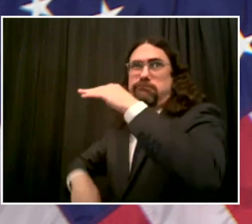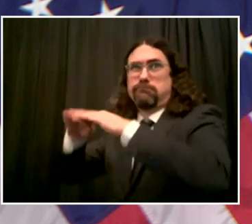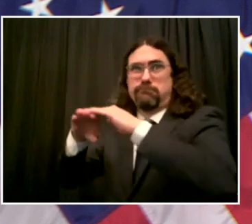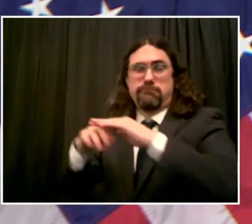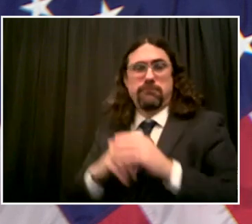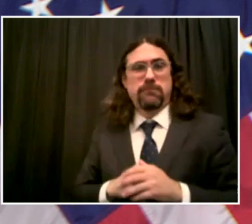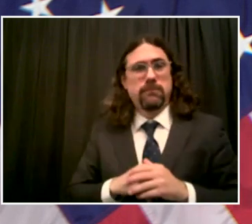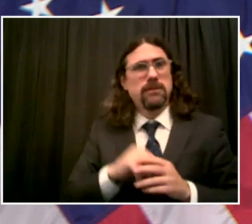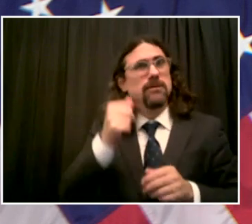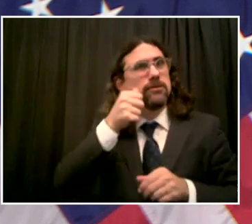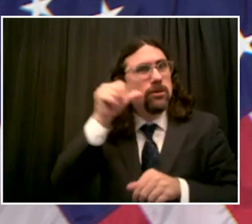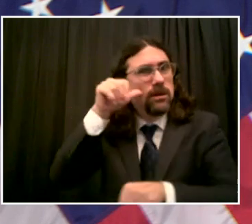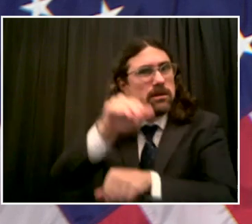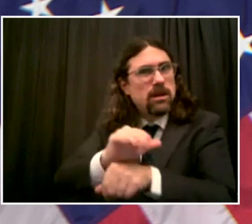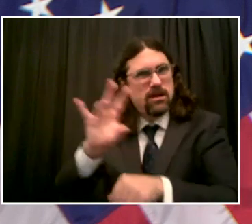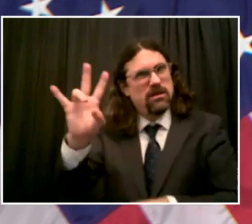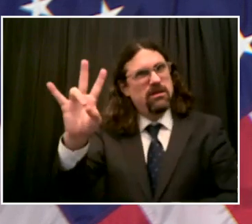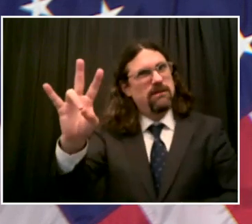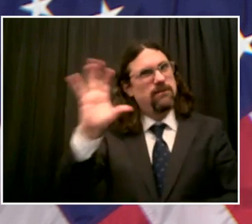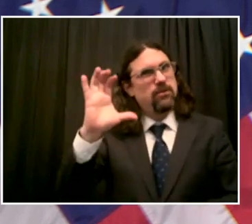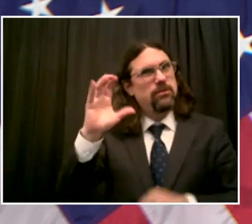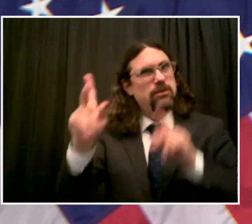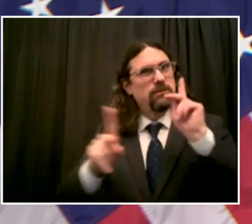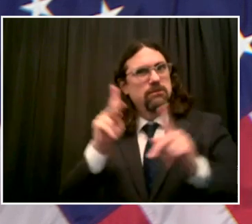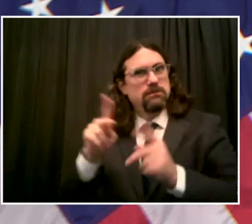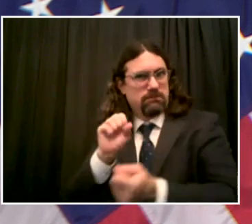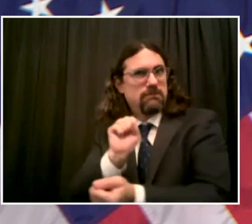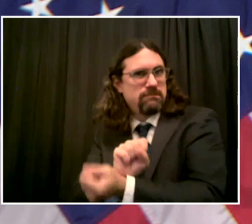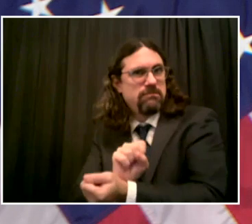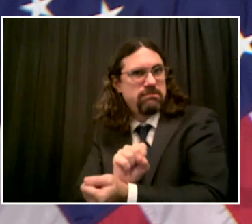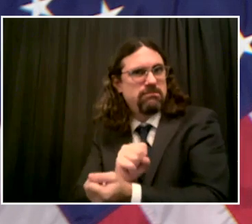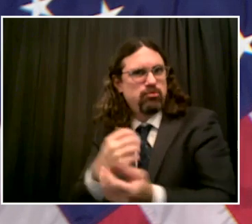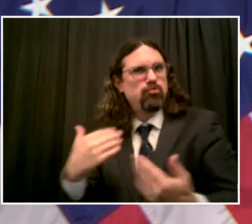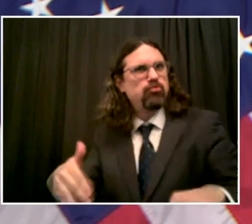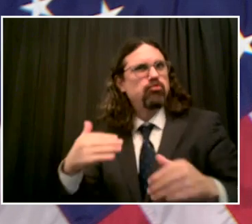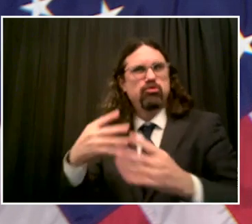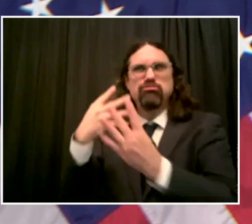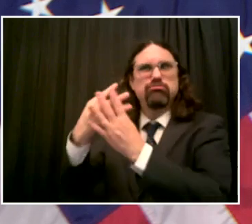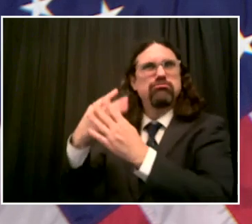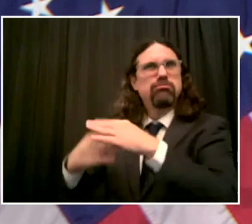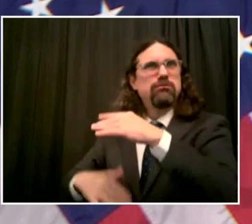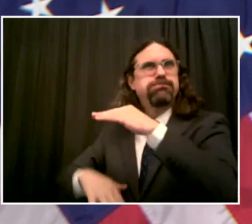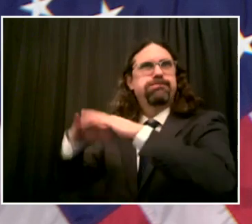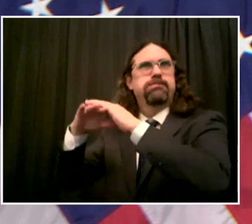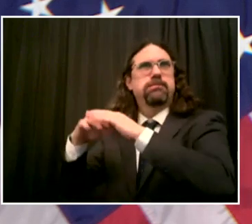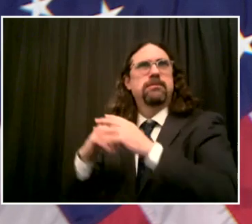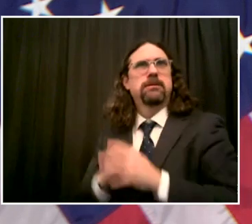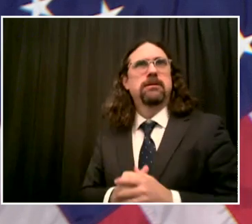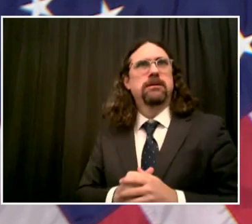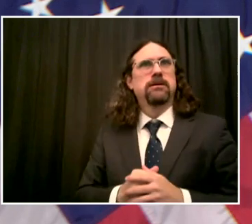YESTERDAY KATIE. WHILE THERE WERE VIDEOS OF